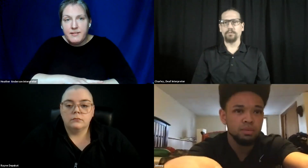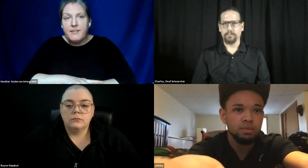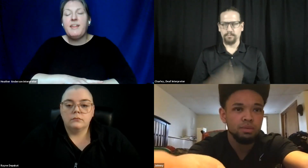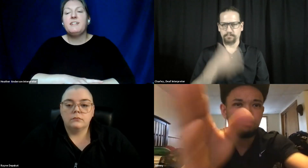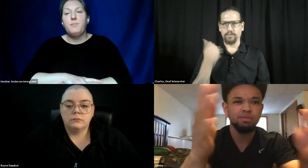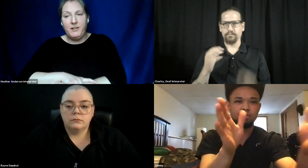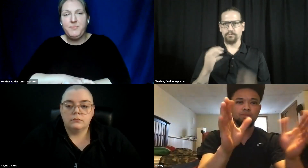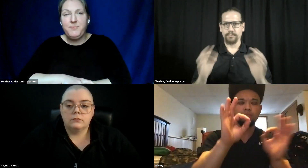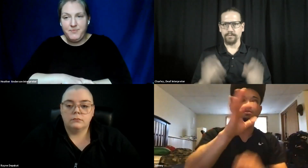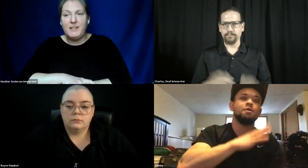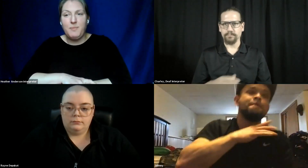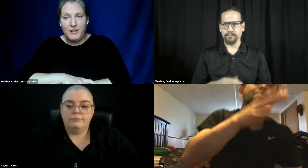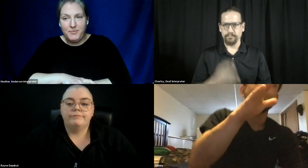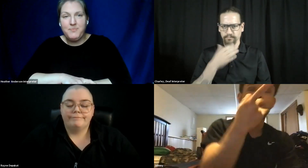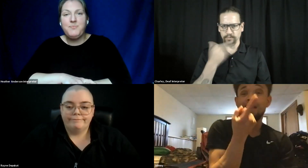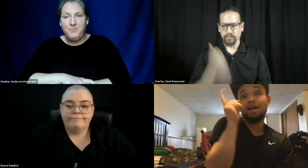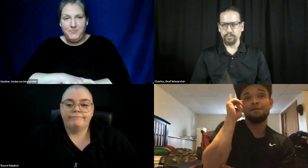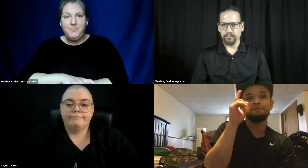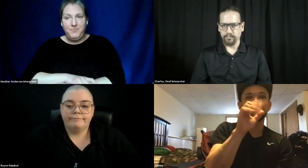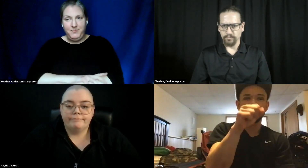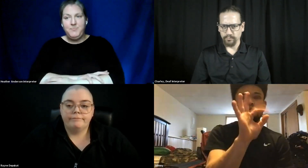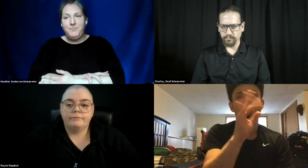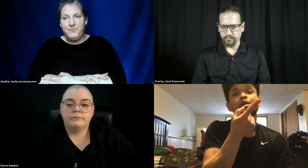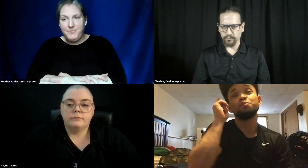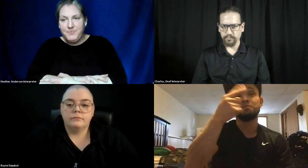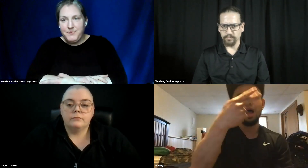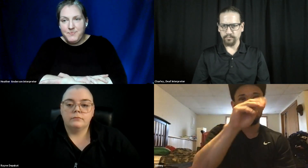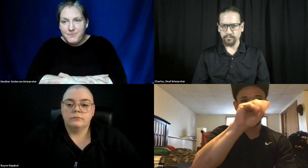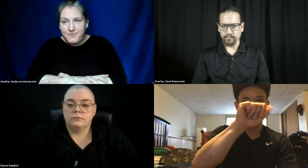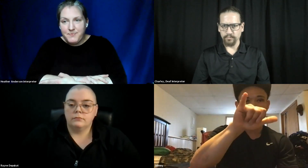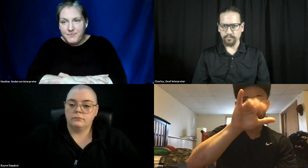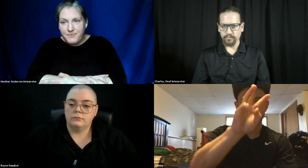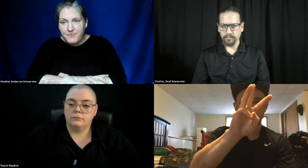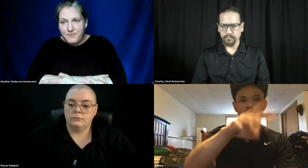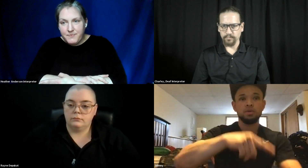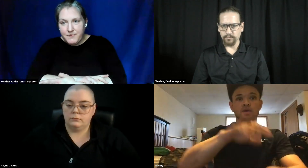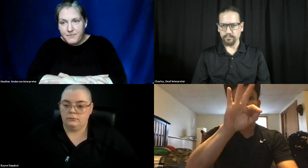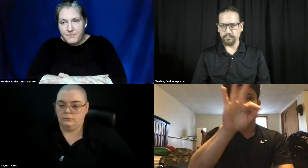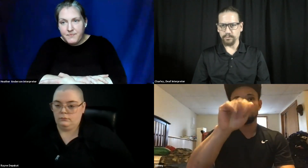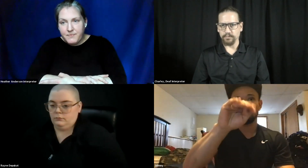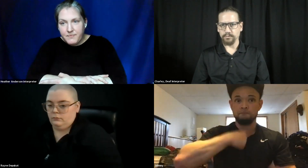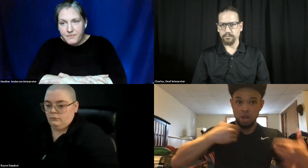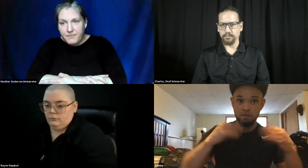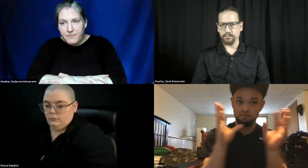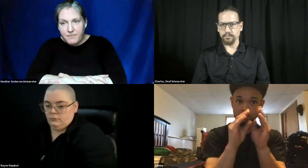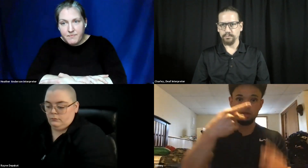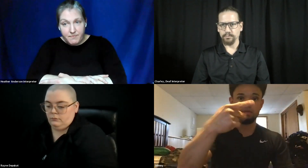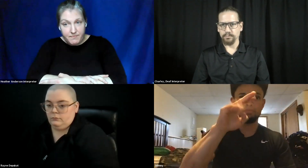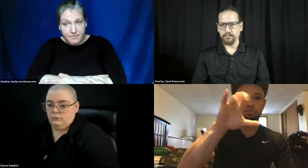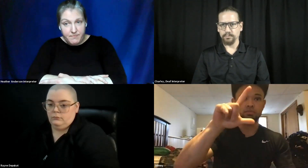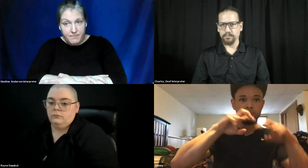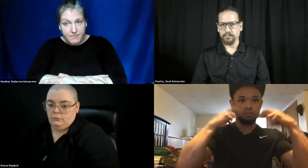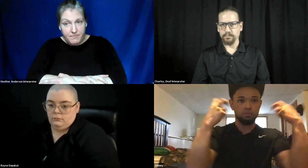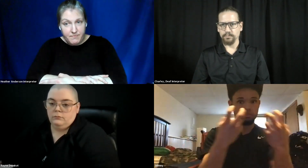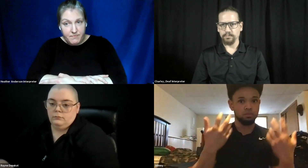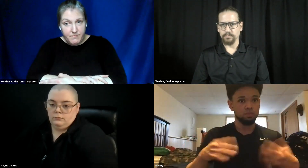That's better. That's better.